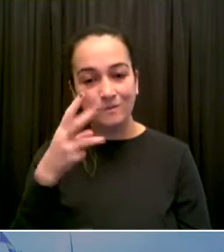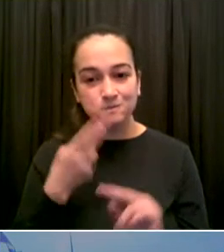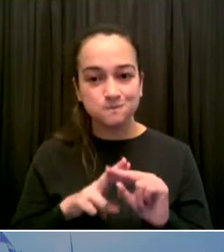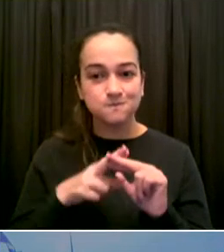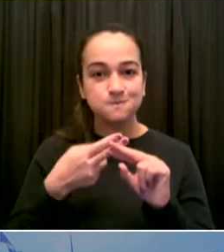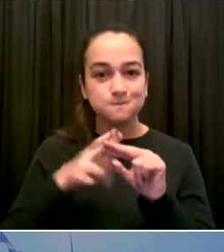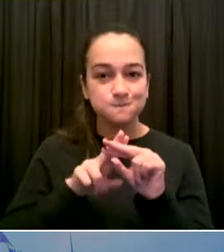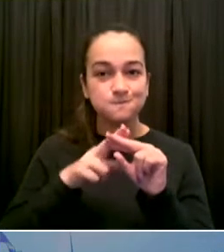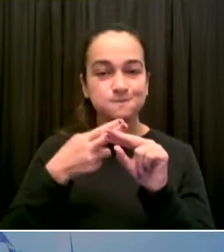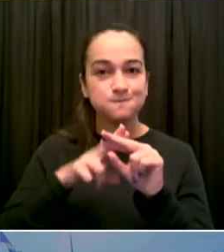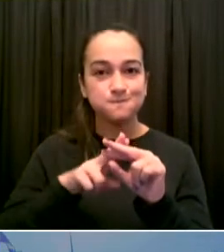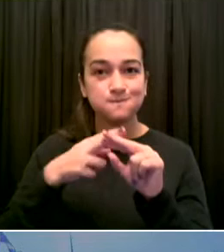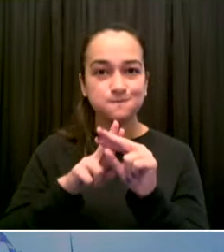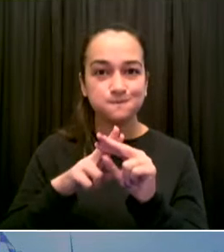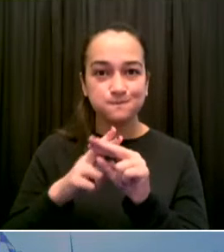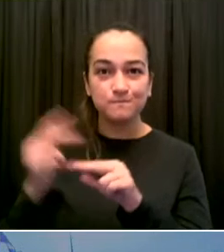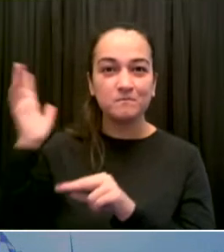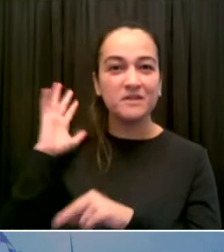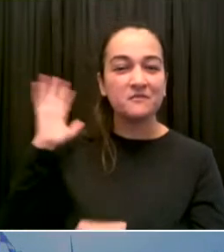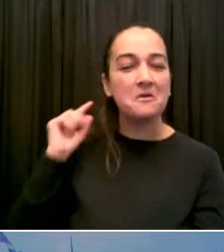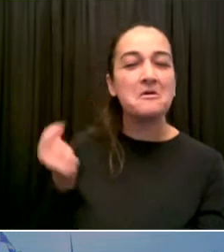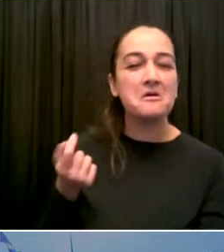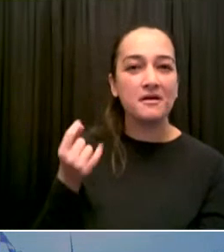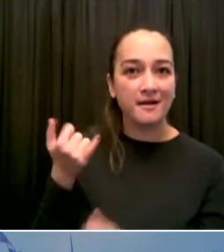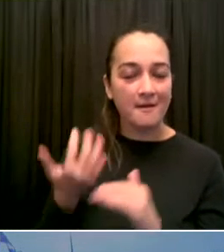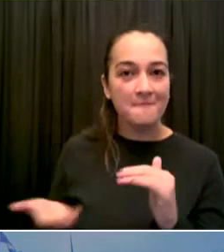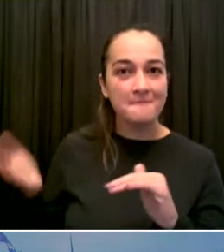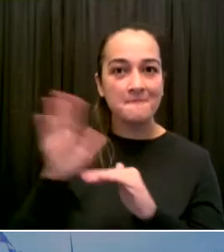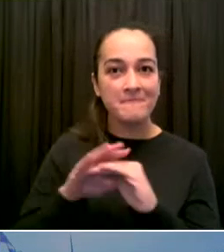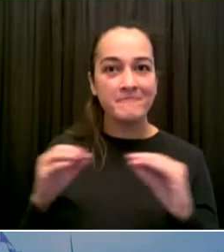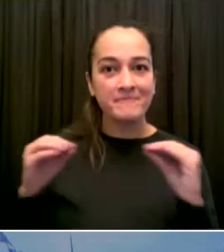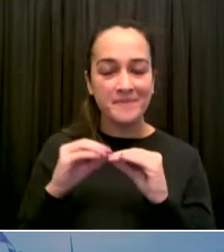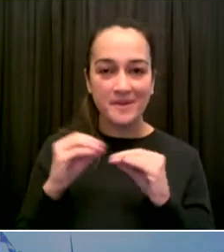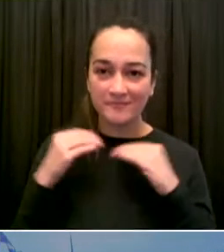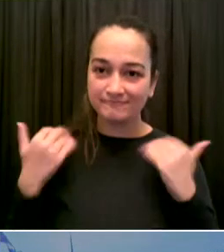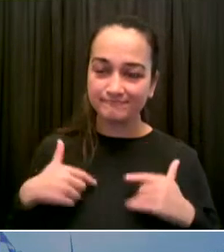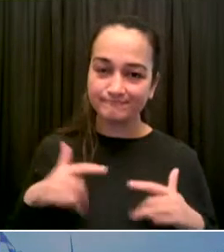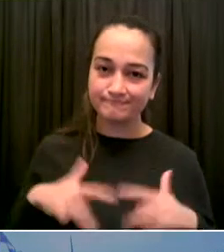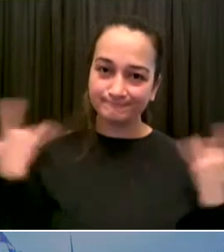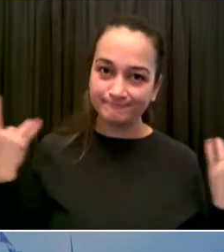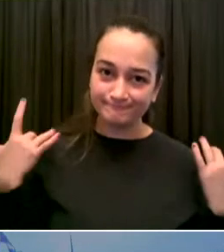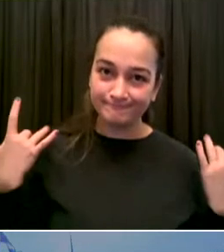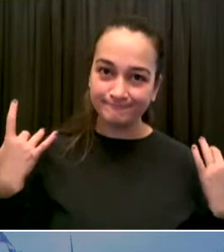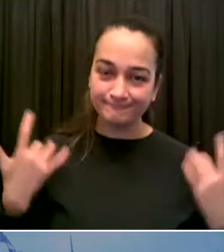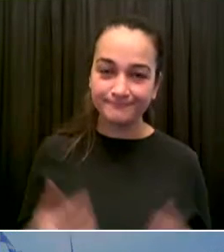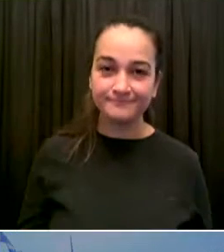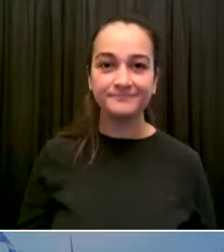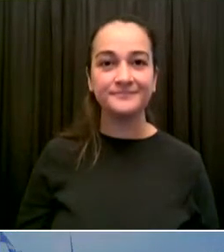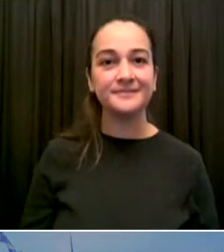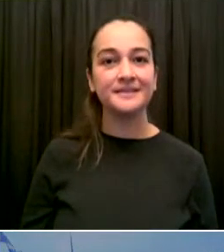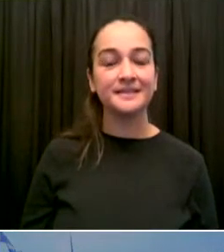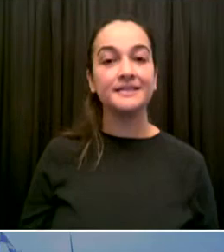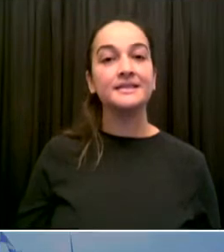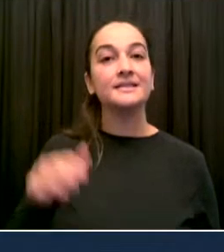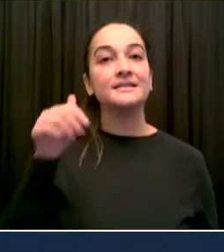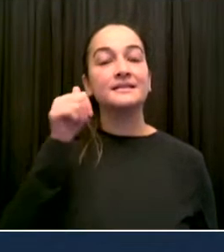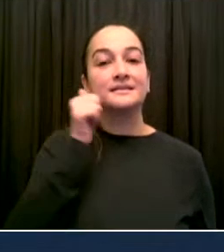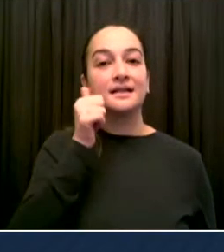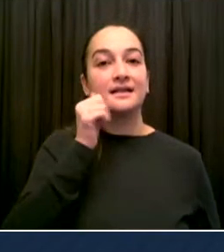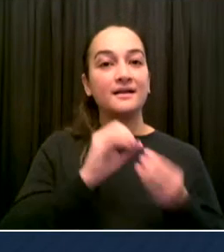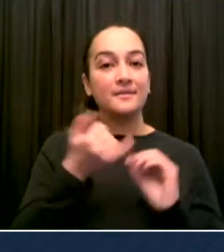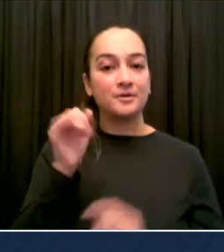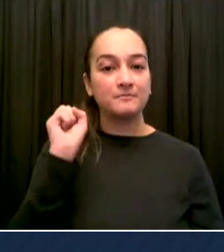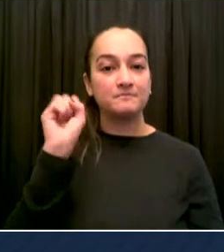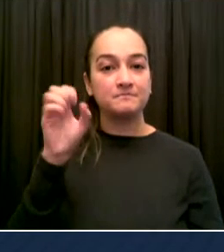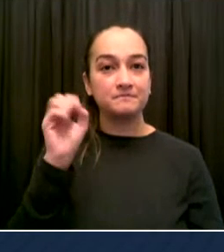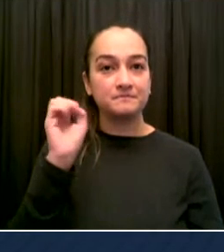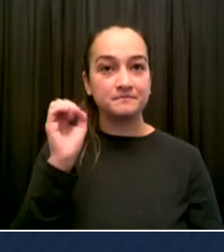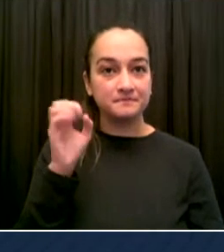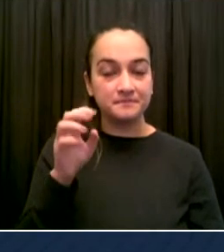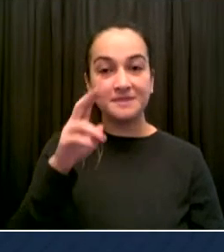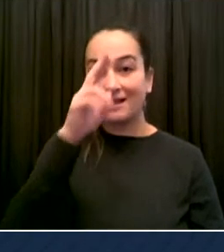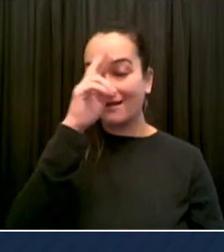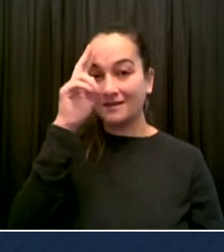CITY CONTINUES TO GROW AND WE